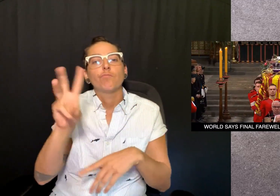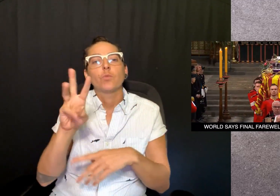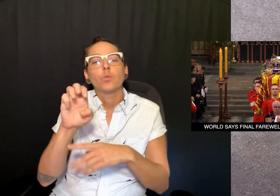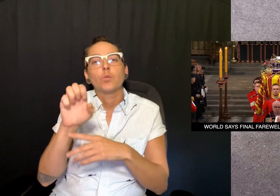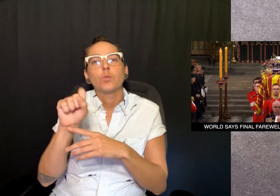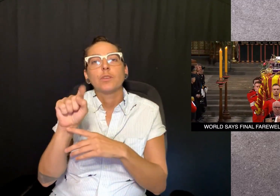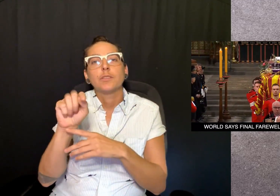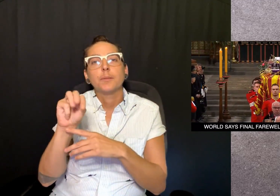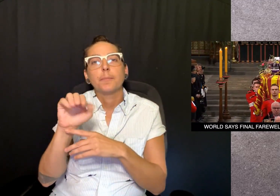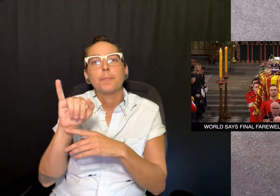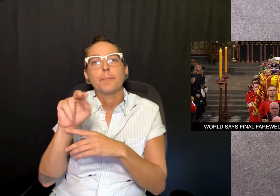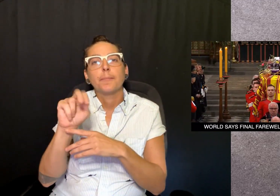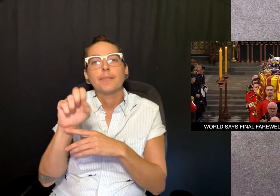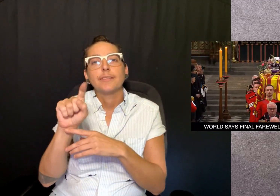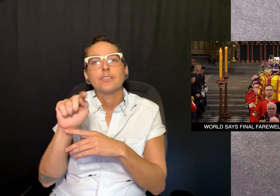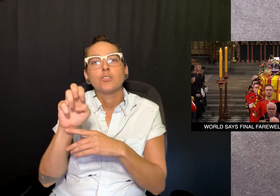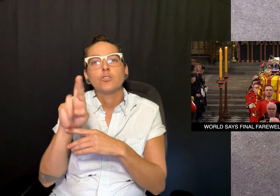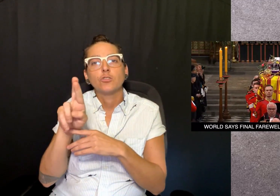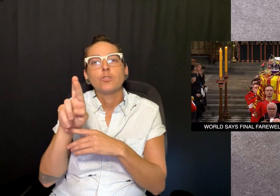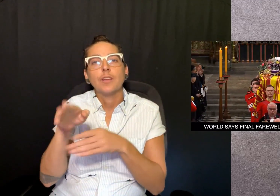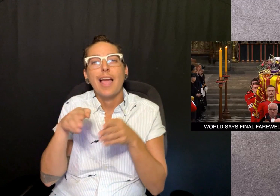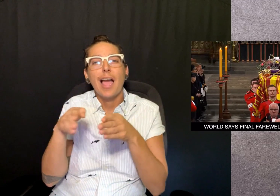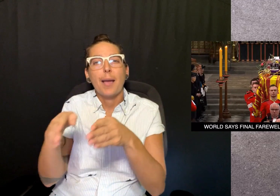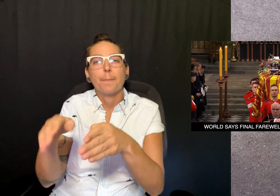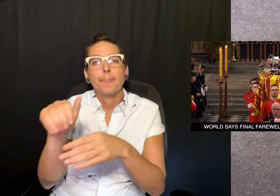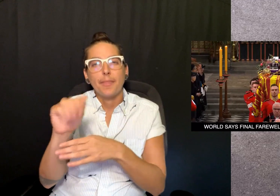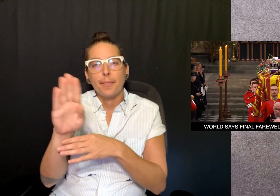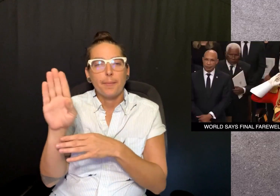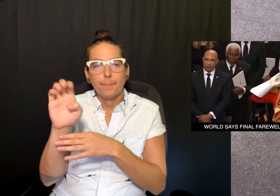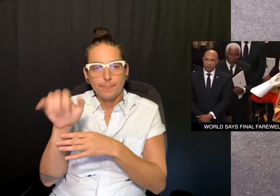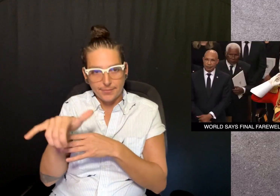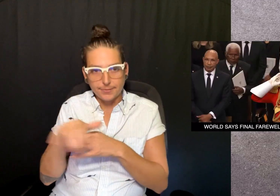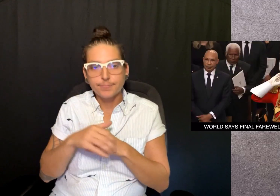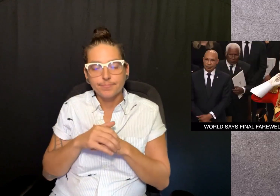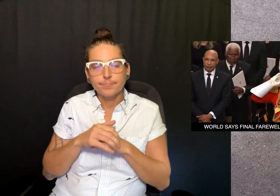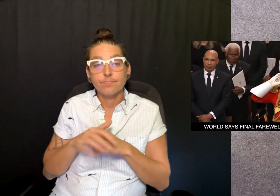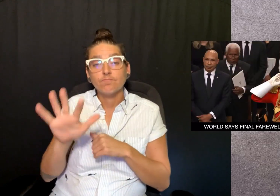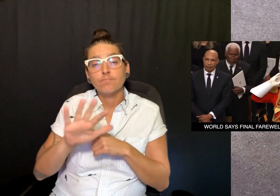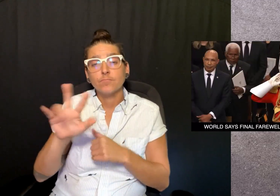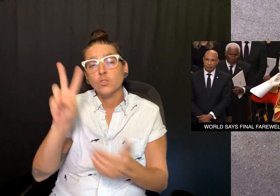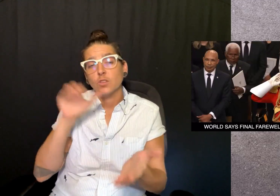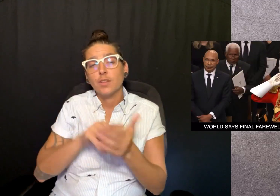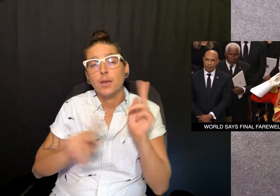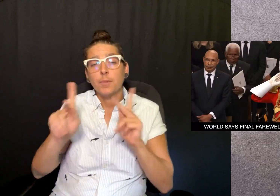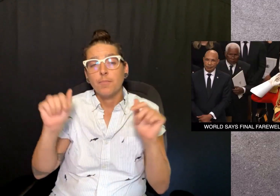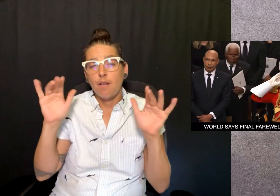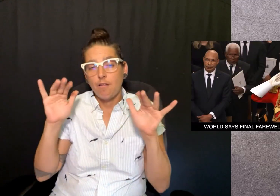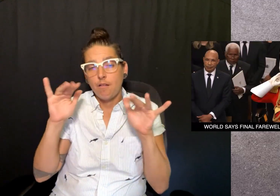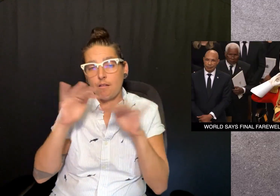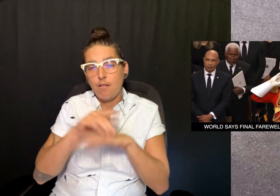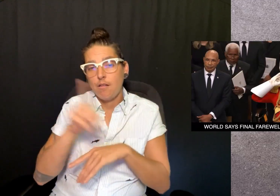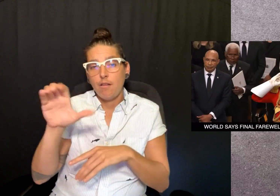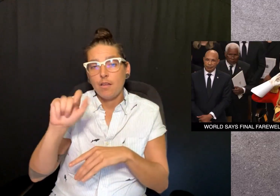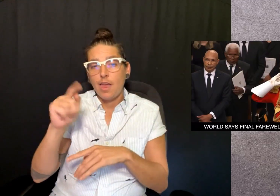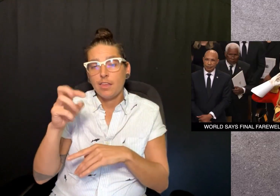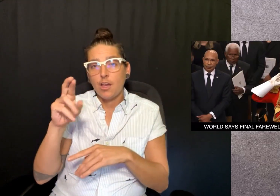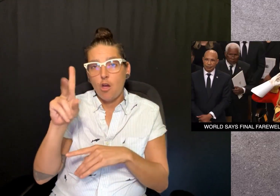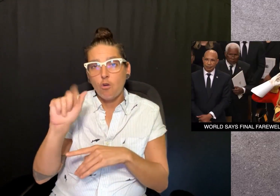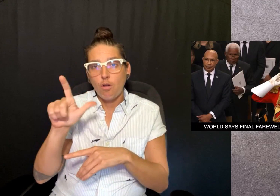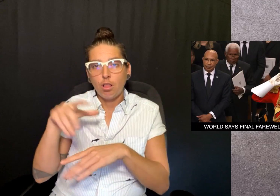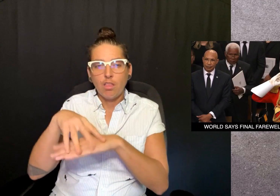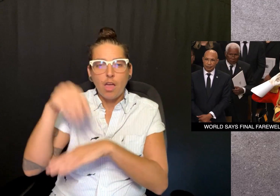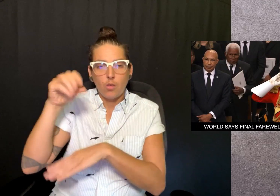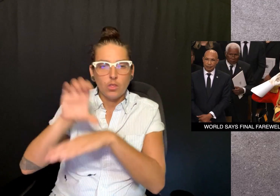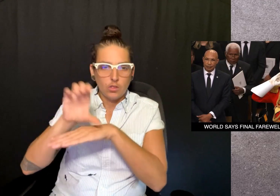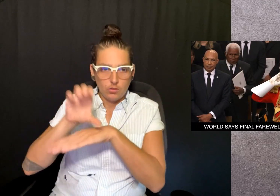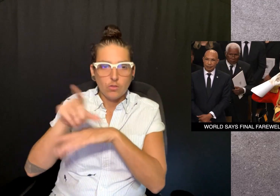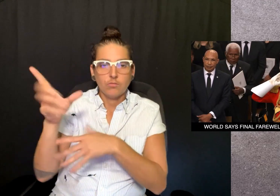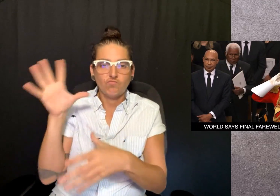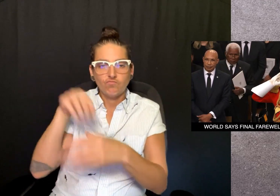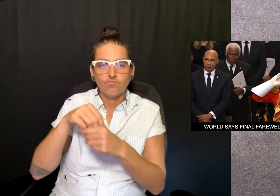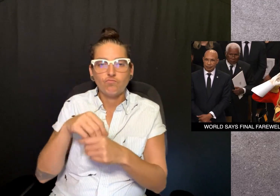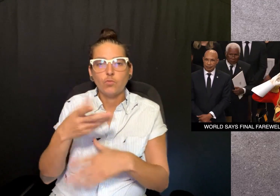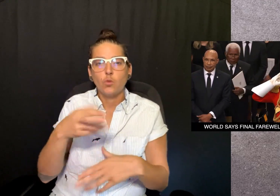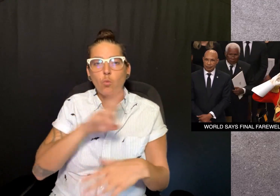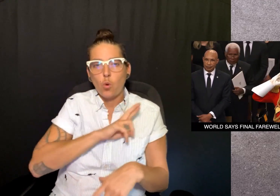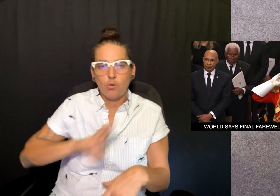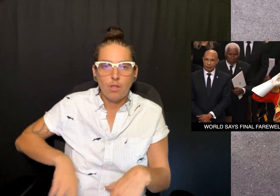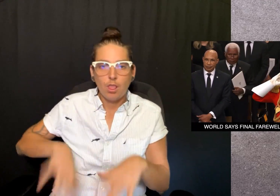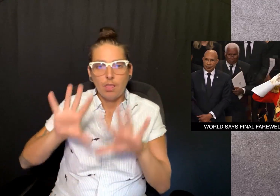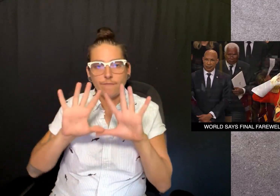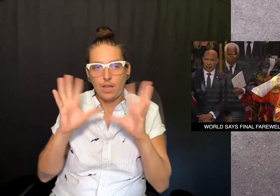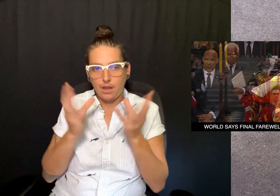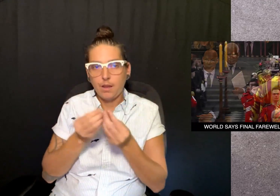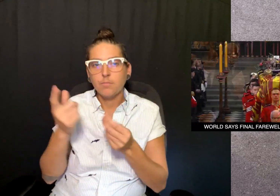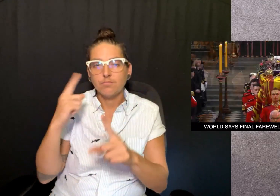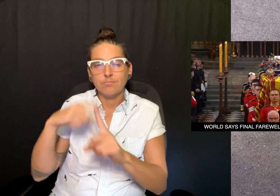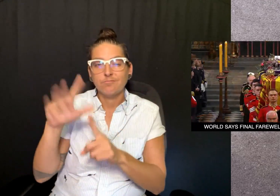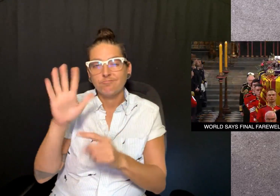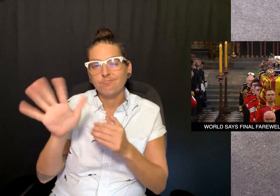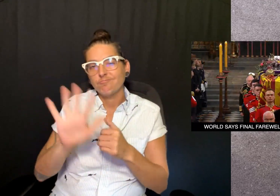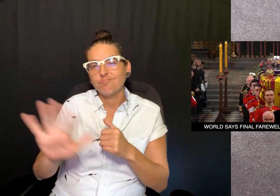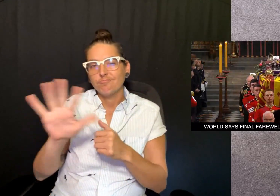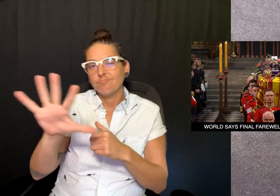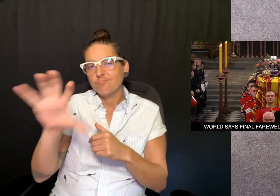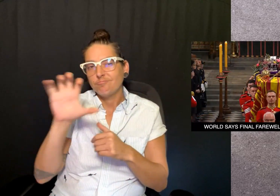Abbey 2000 people packed the Cathedral including the royal family and nearly 500 leaders from